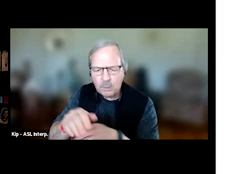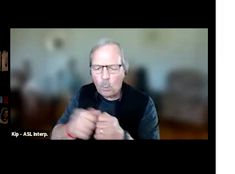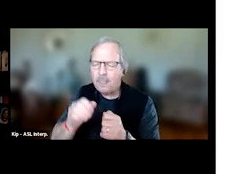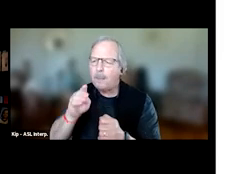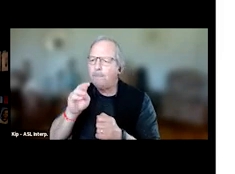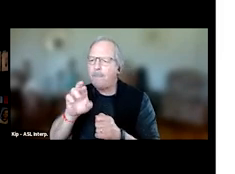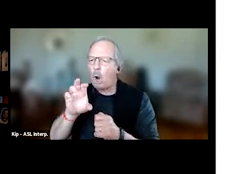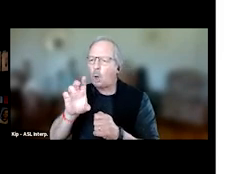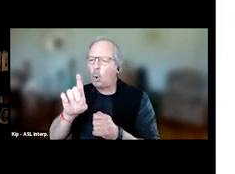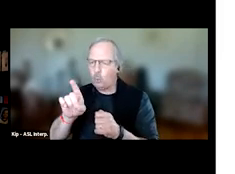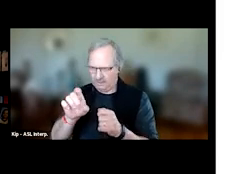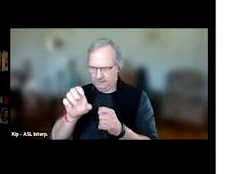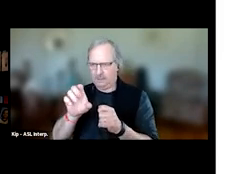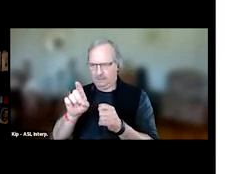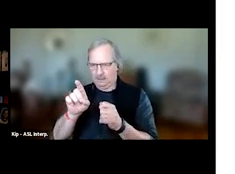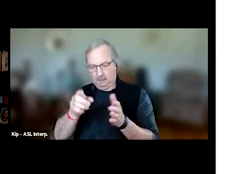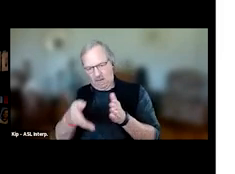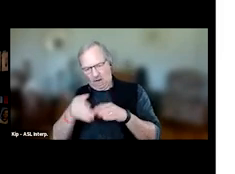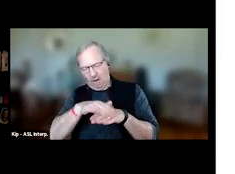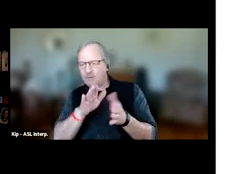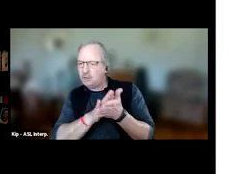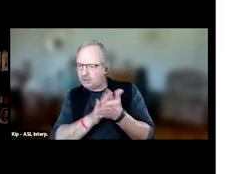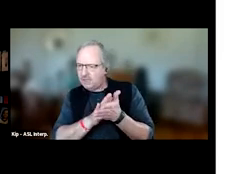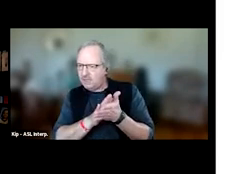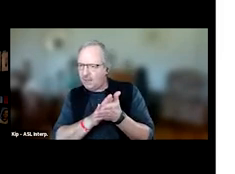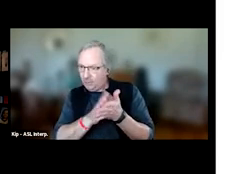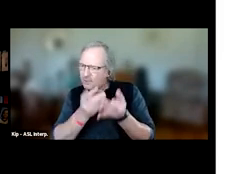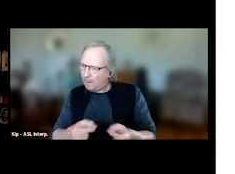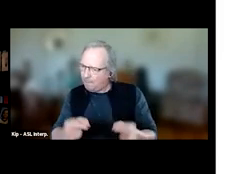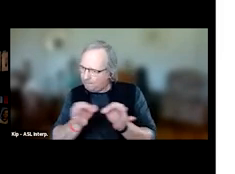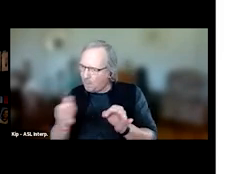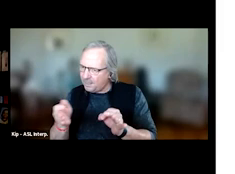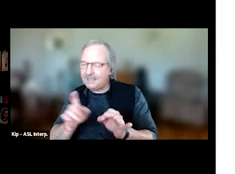So these are just some key things you can ask to help you get started and some